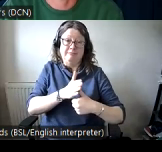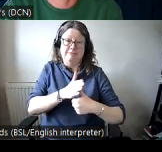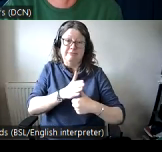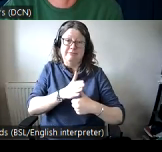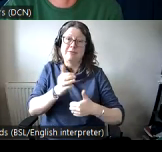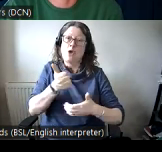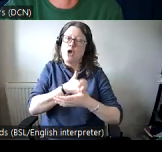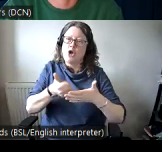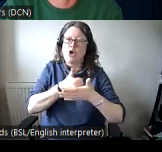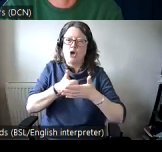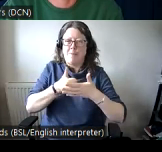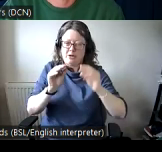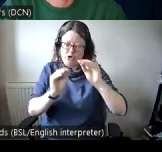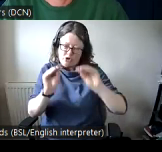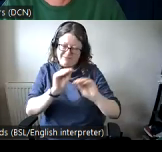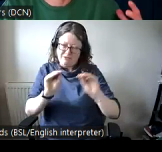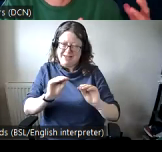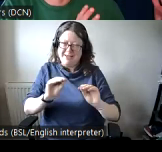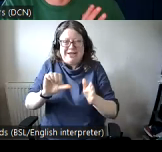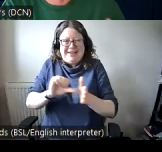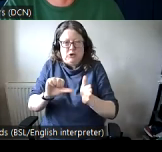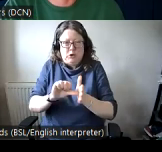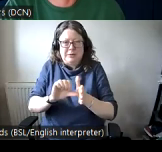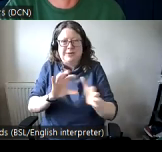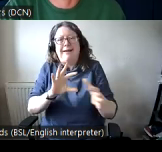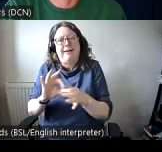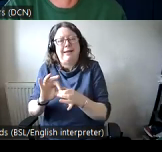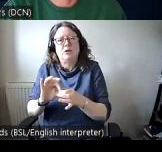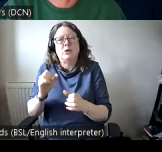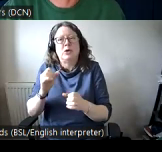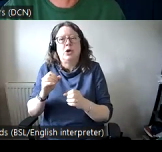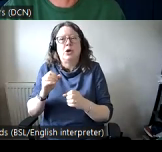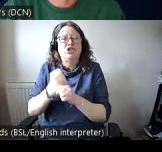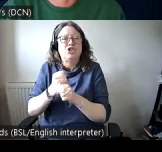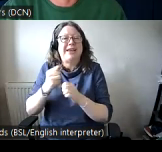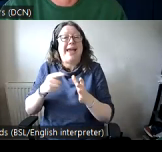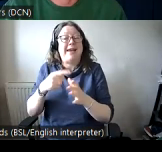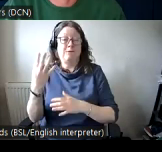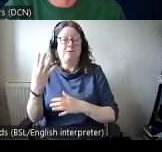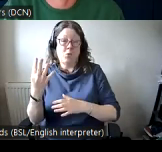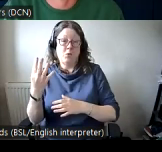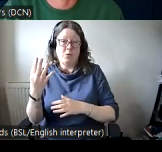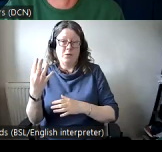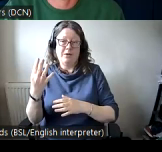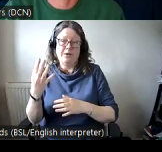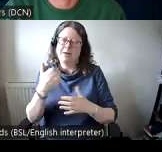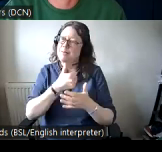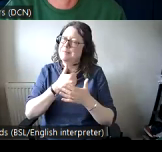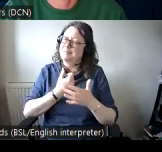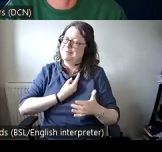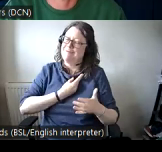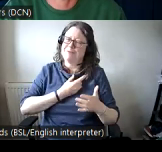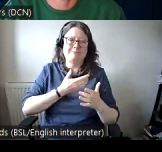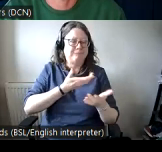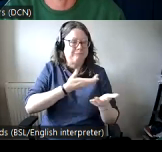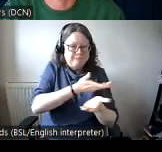that we see in Google Analytics 4. I speak to organizations all the time, helping them with their different accounts and properties.